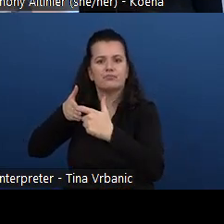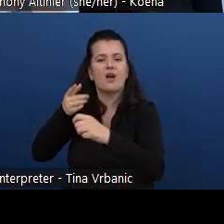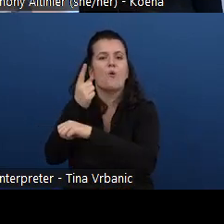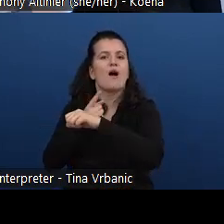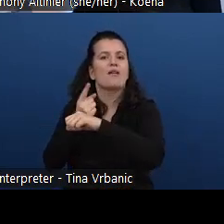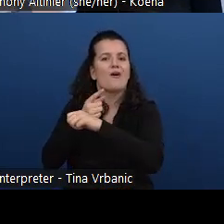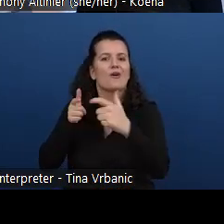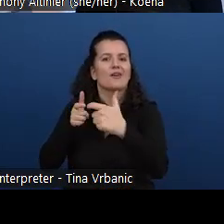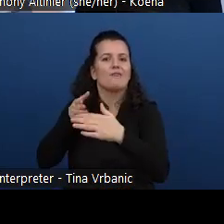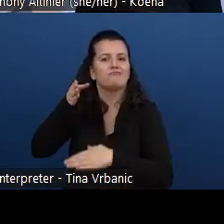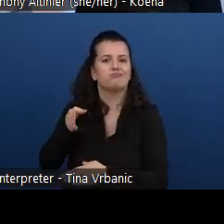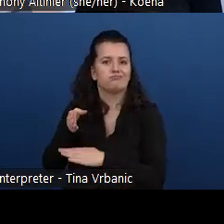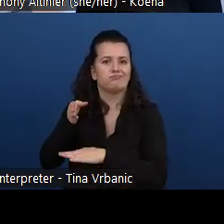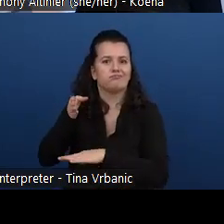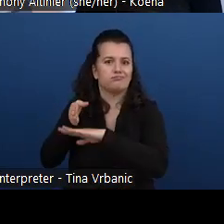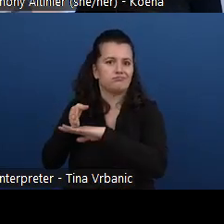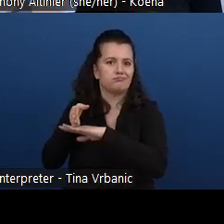Then it was in March of 2021.